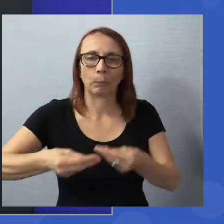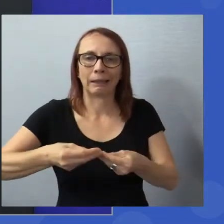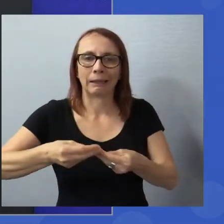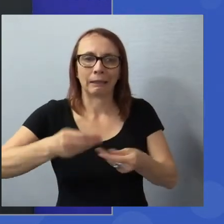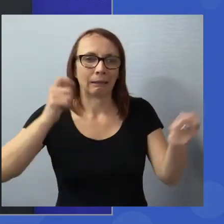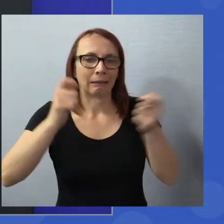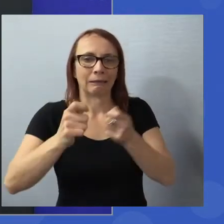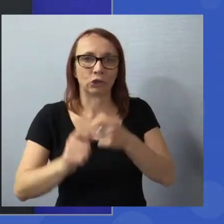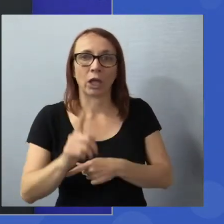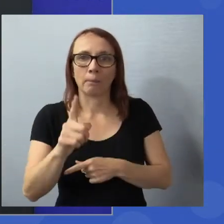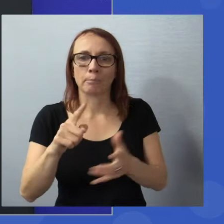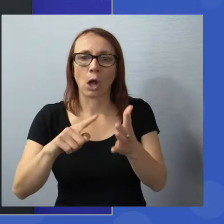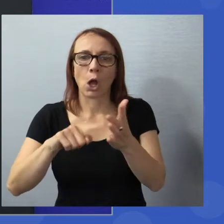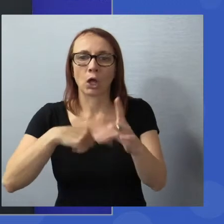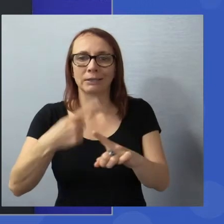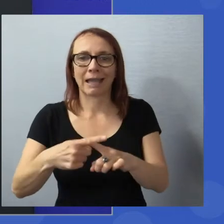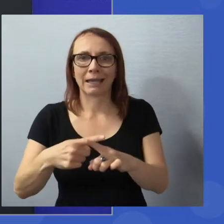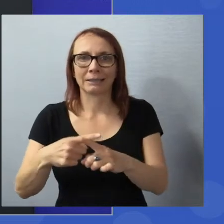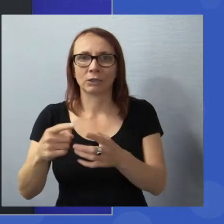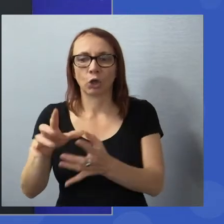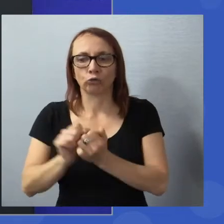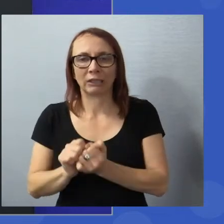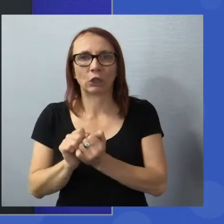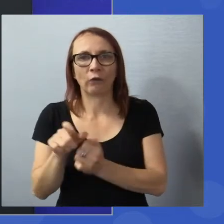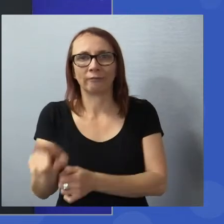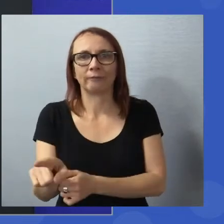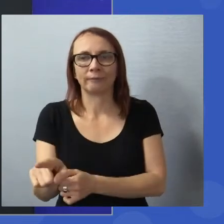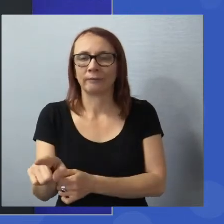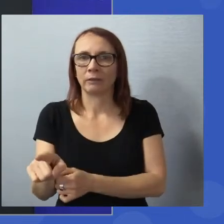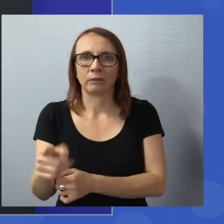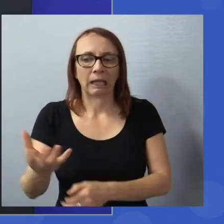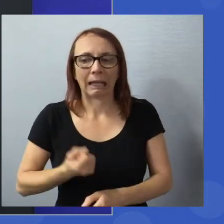controls kept corporation facts national insurance v80 inheritance tax most